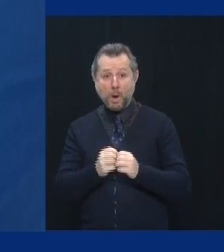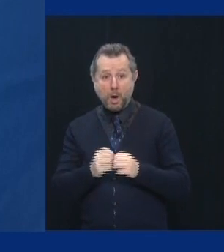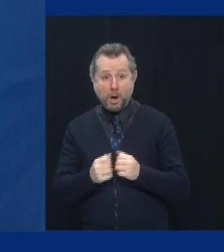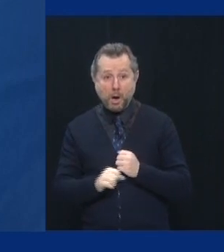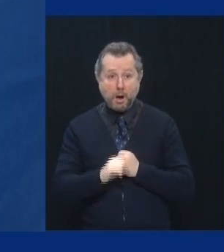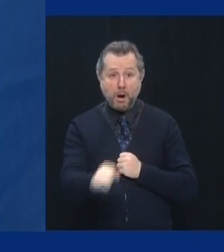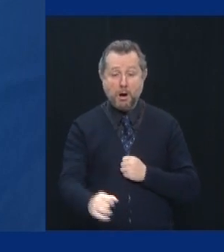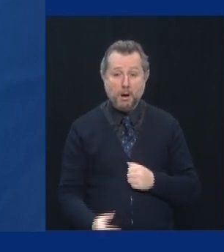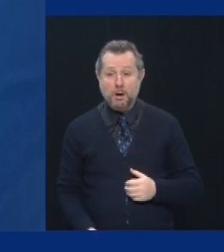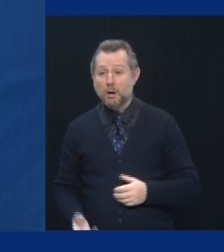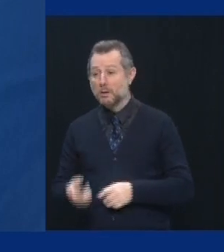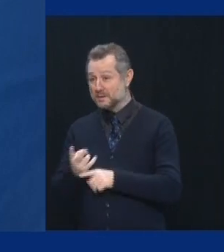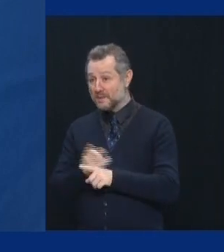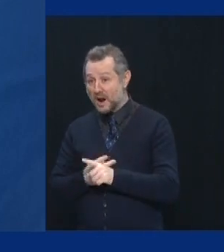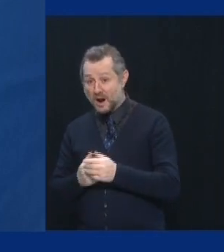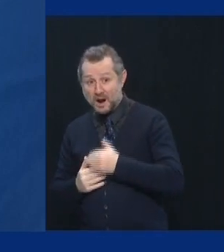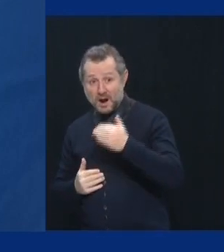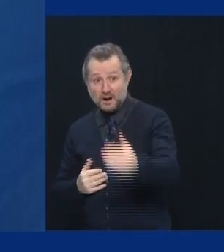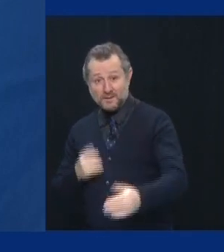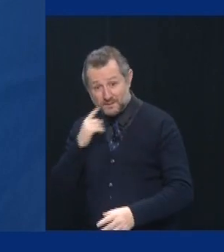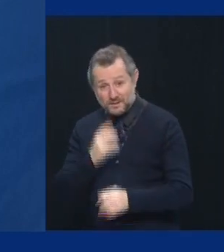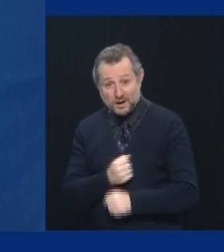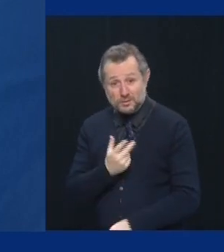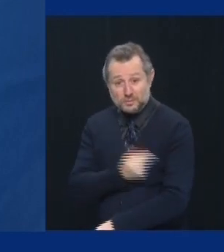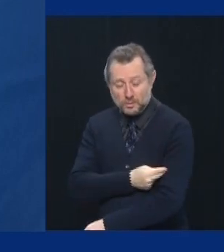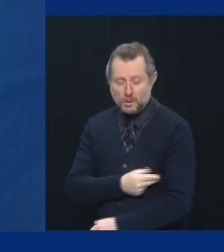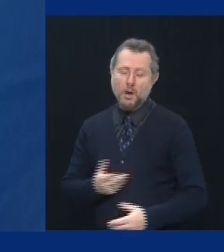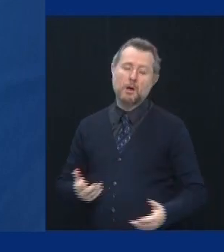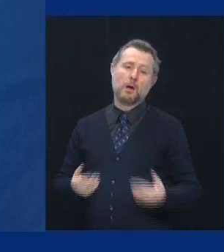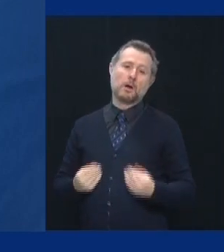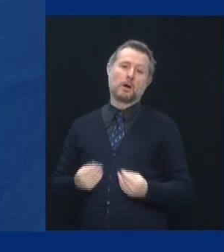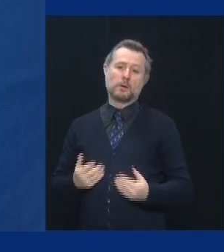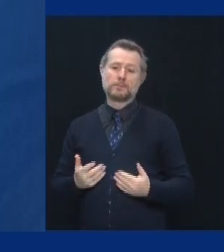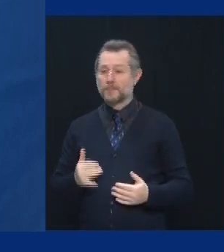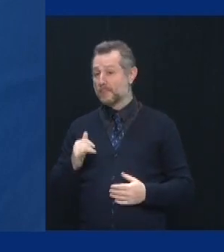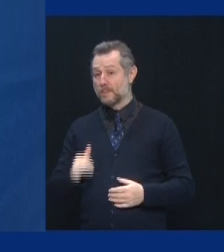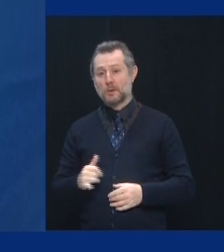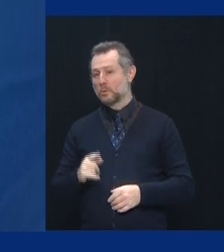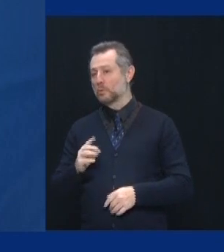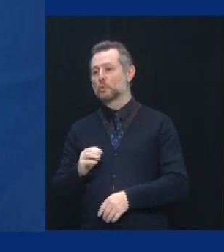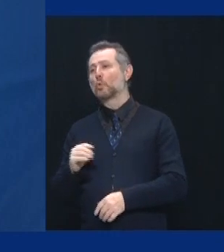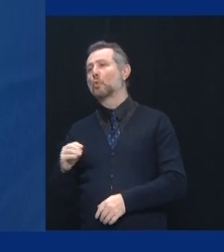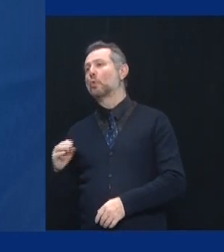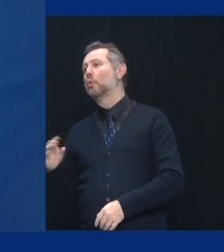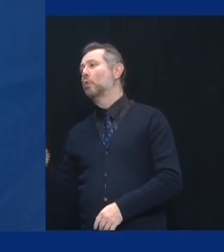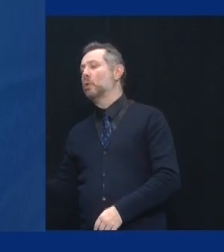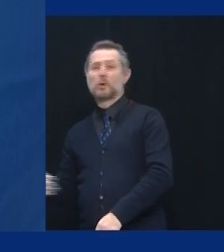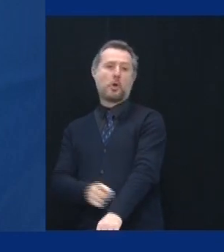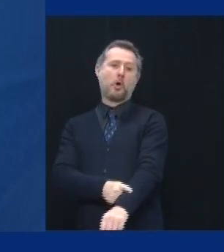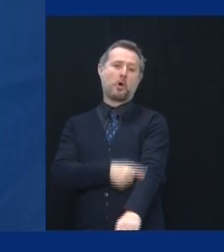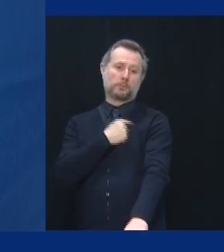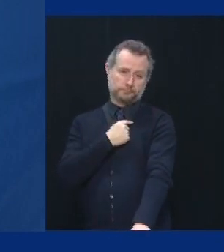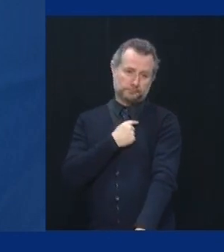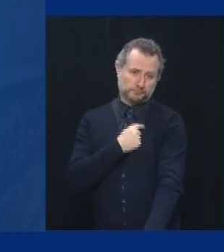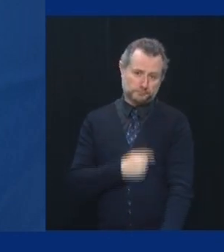YOU TELL ME I'M GOING TO BE ELIGIBLE FOR A VACCINE. GREAT. I'M ALL EXCITED. BY THE WAY, IT'S GOING TO TAKE